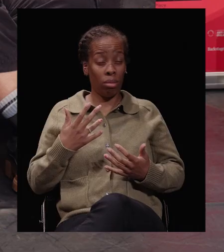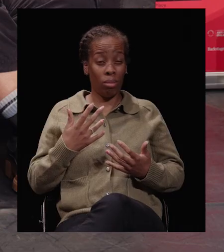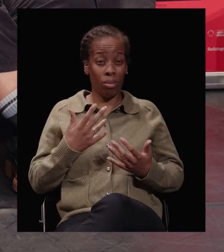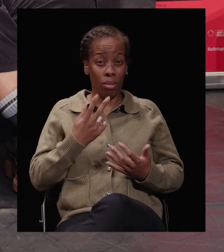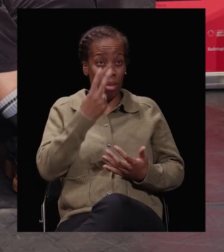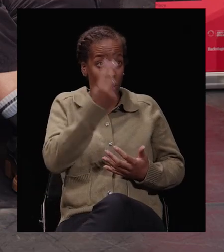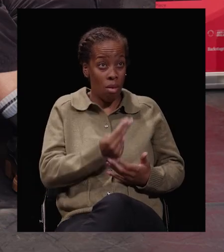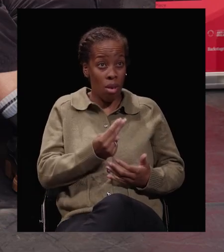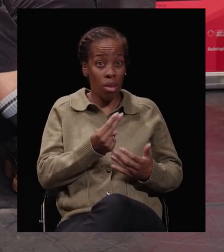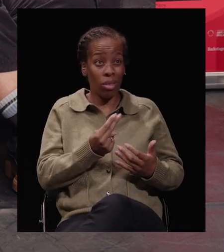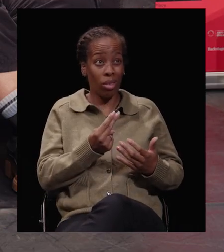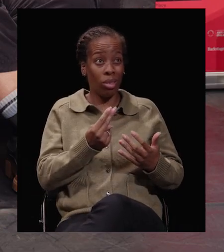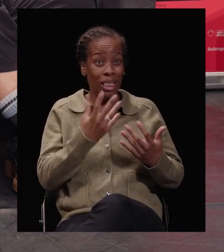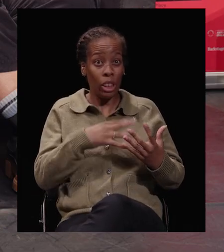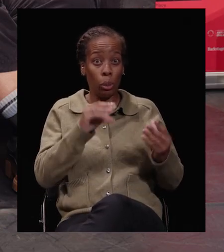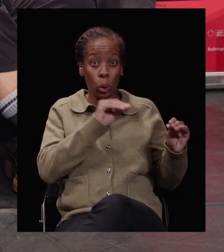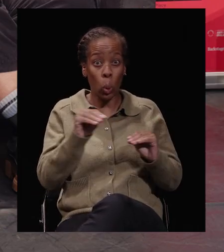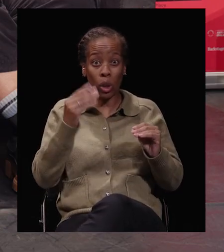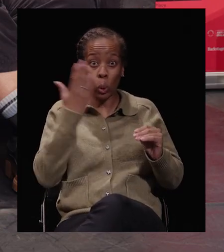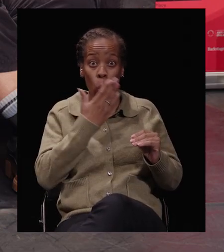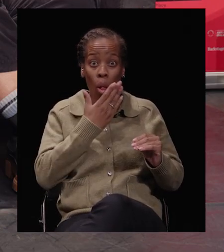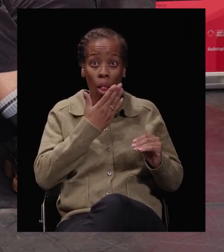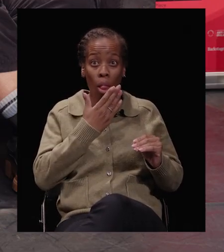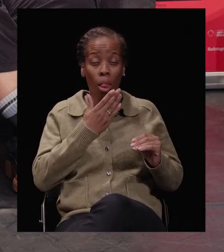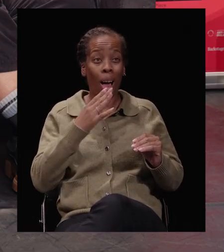of art subjects at EBaccalaureate was the first nail in the coffin.